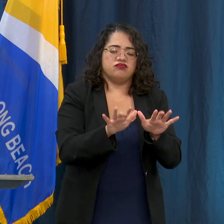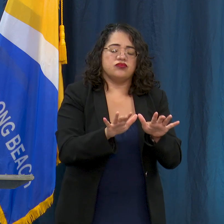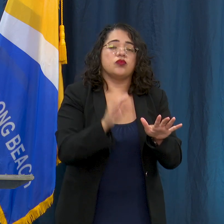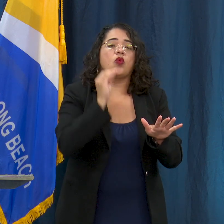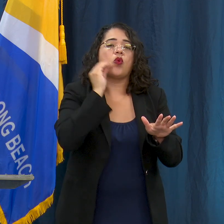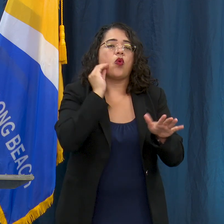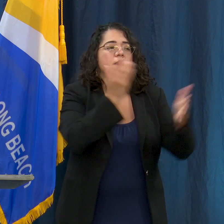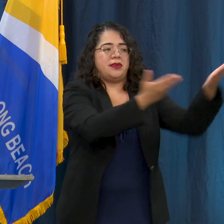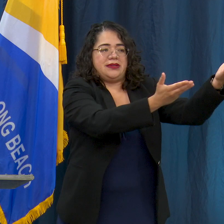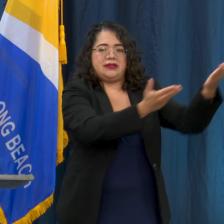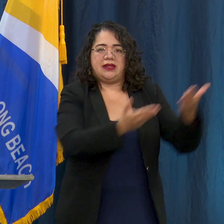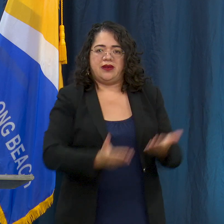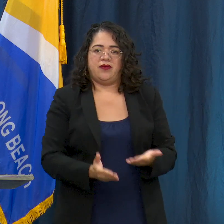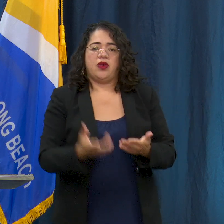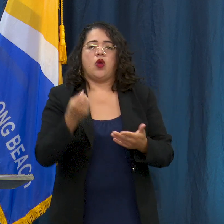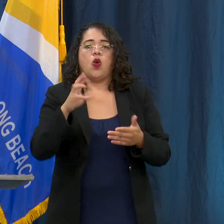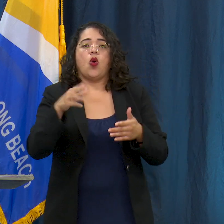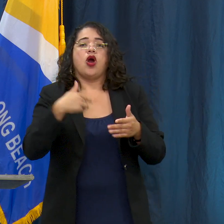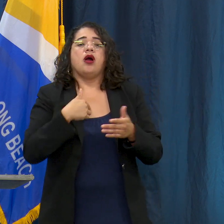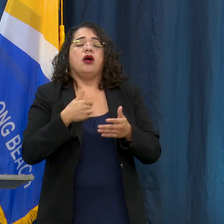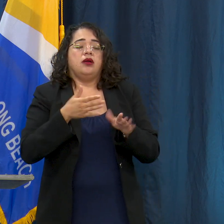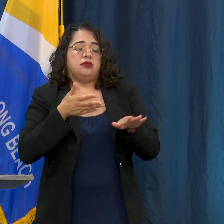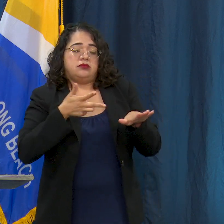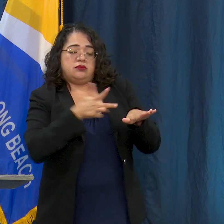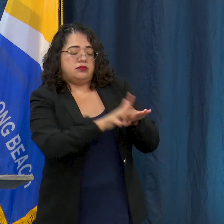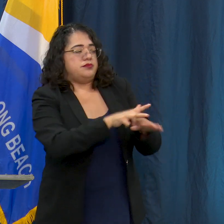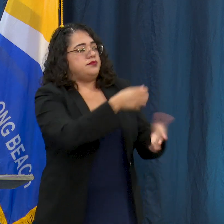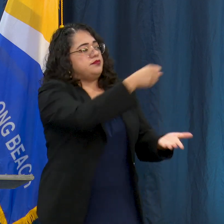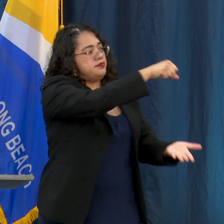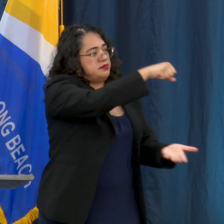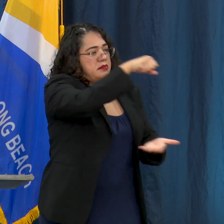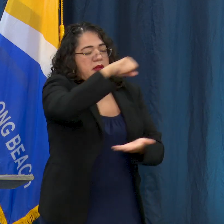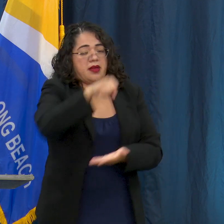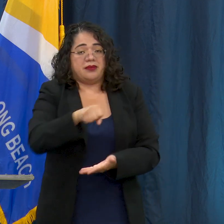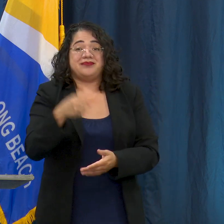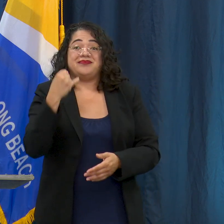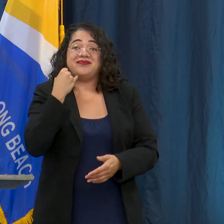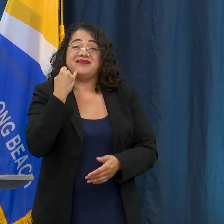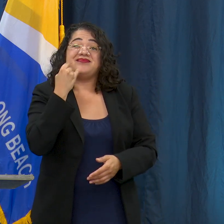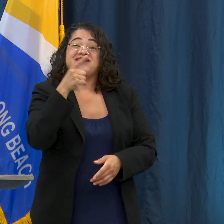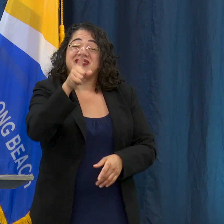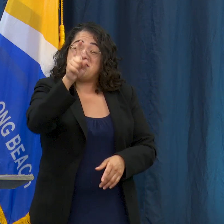curbside pickup. When you do have to visit in person, try to go when there's